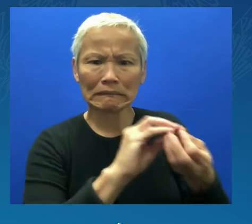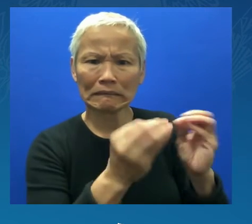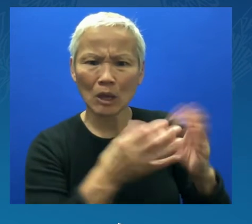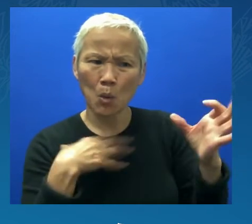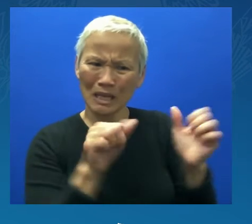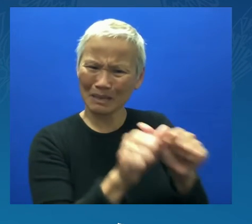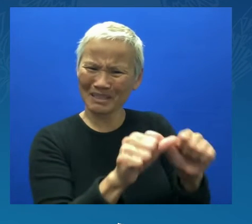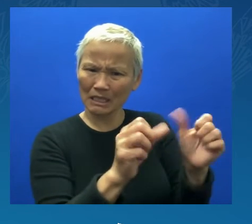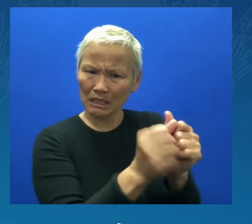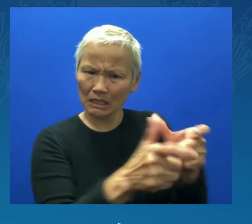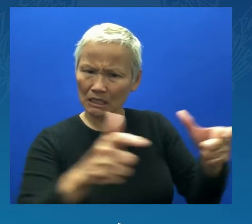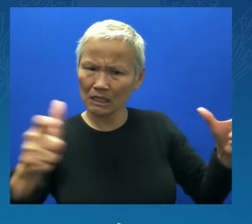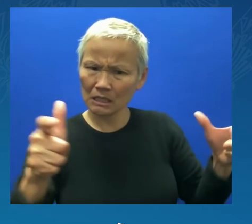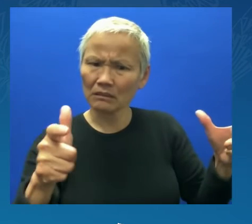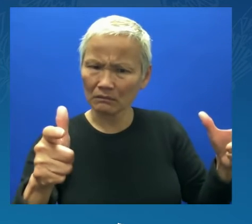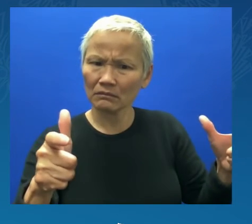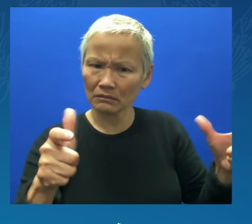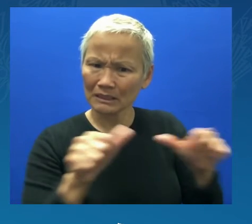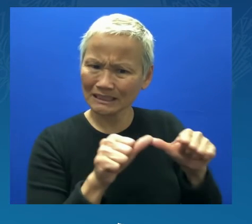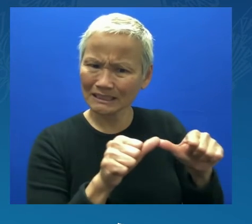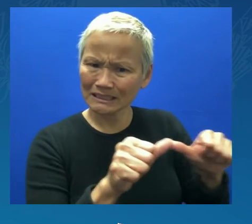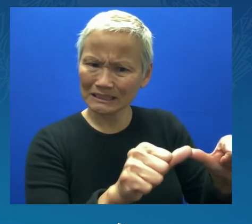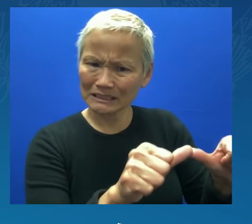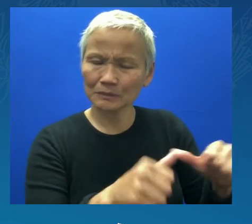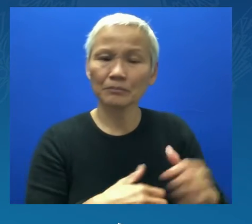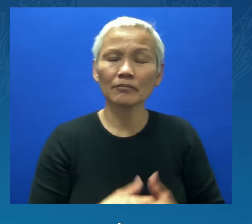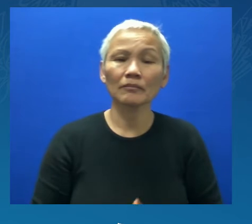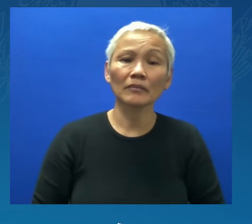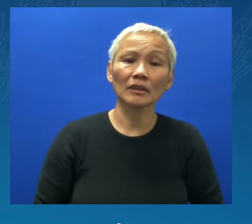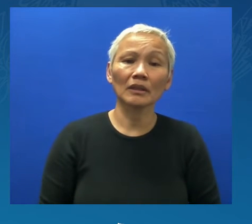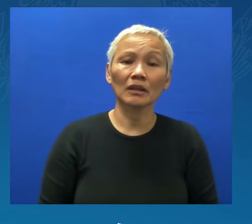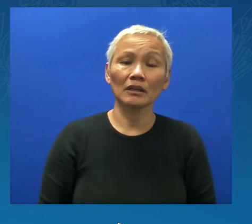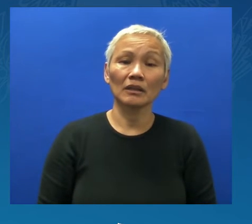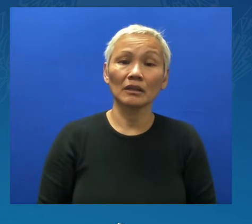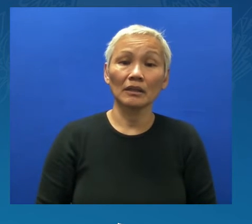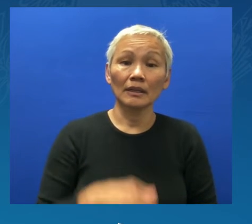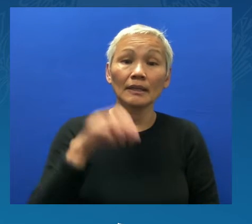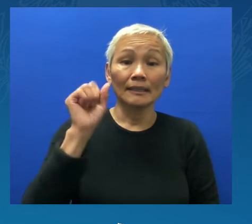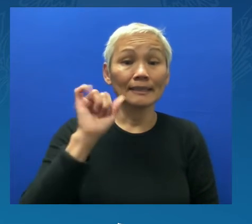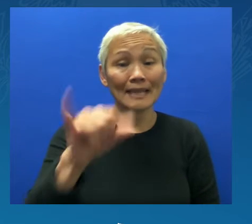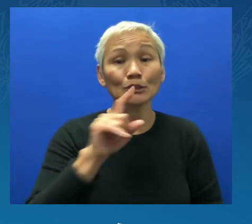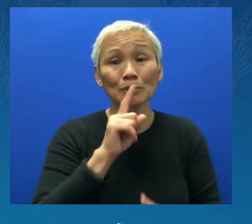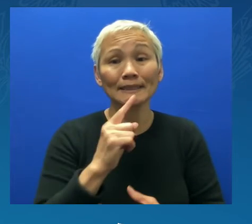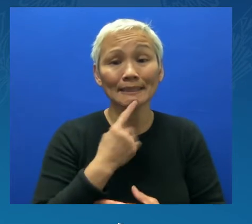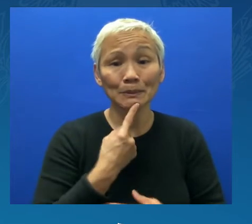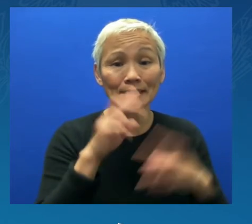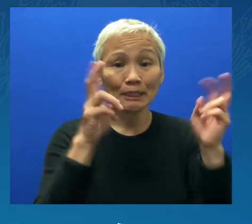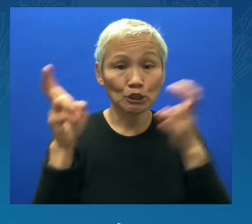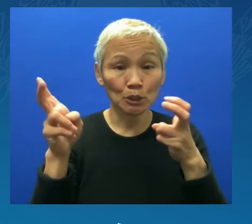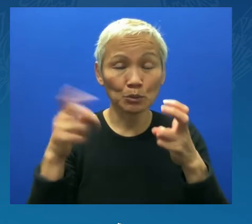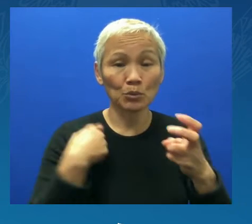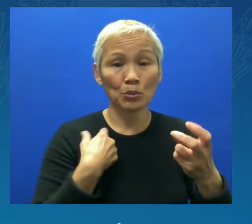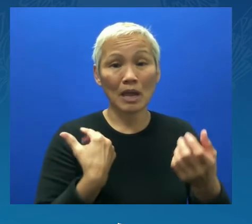and it has ranged from leaders and disability advocacy